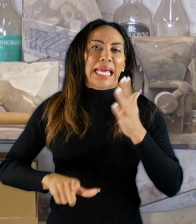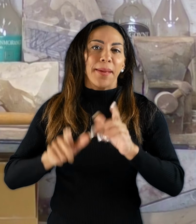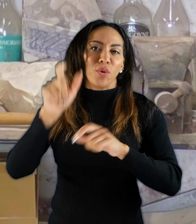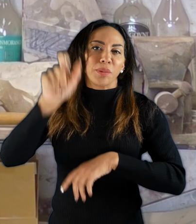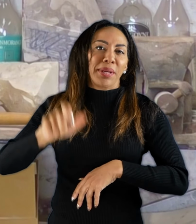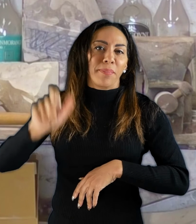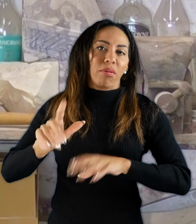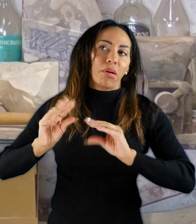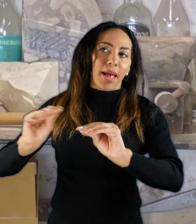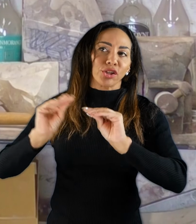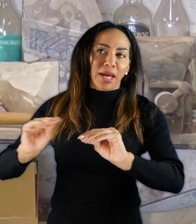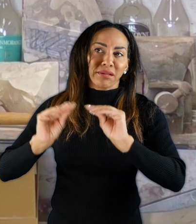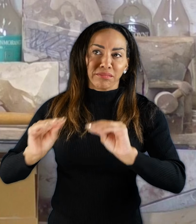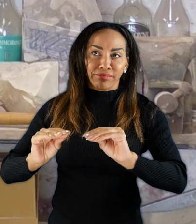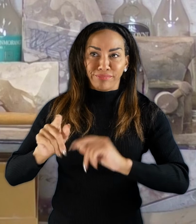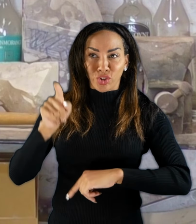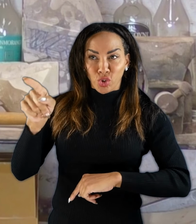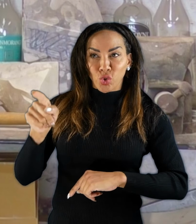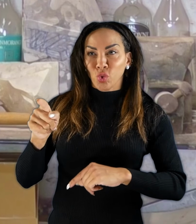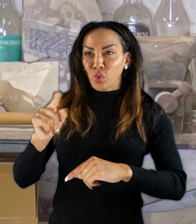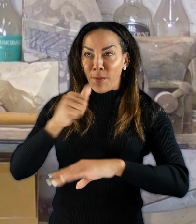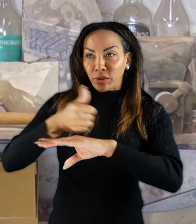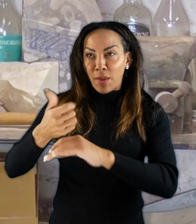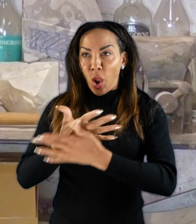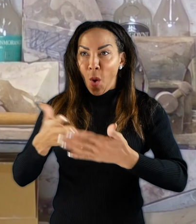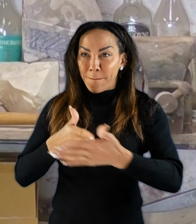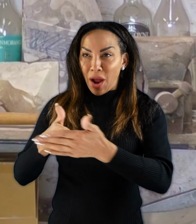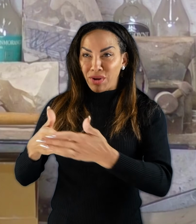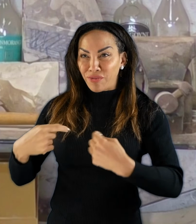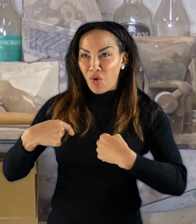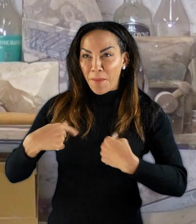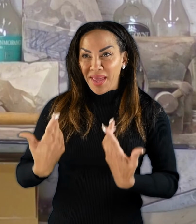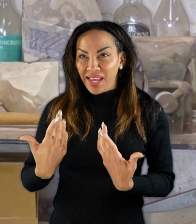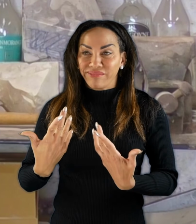the barriers that they put in our way and how we manage to negotiate the barriers.